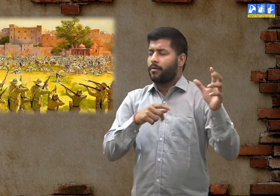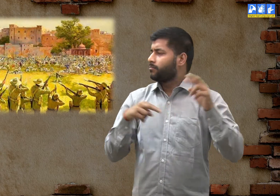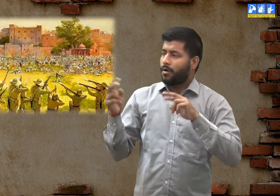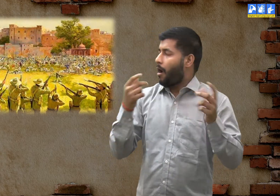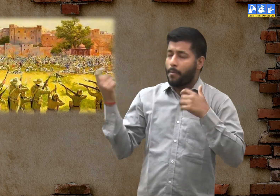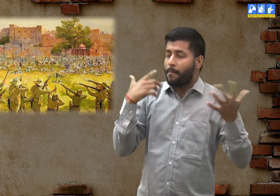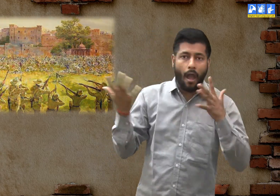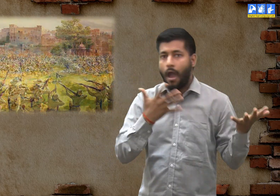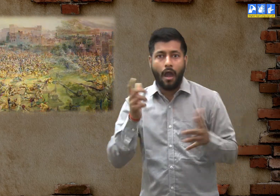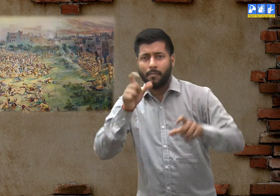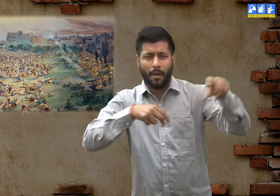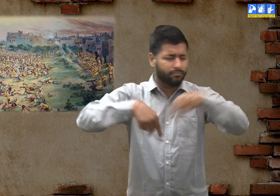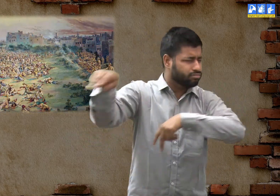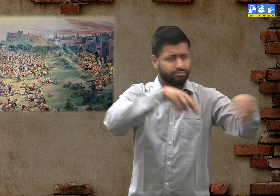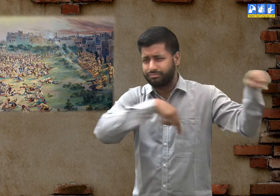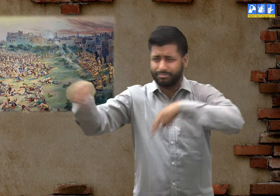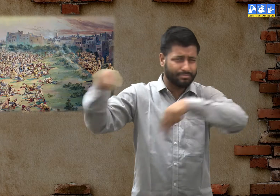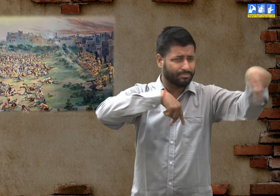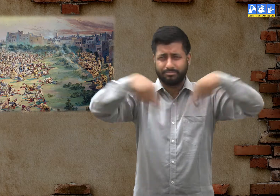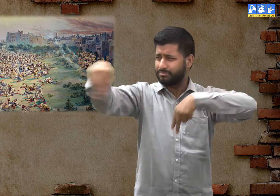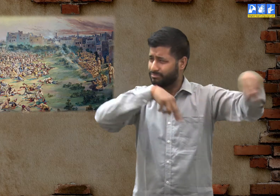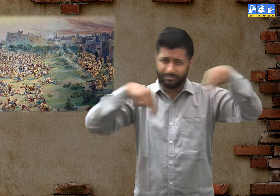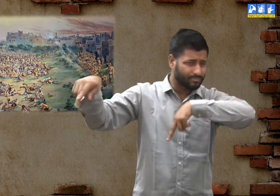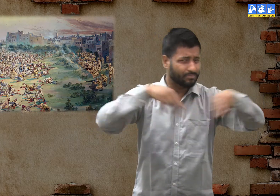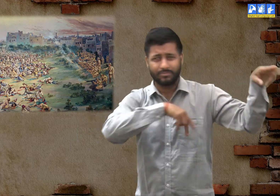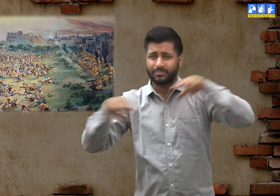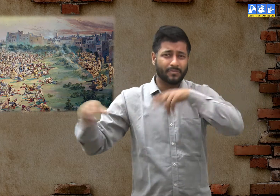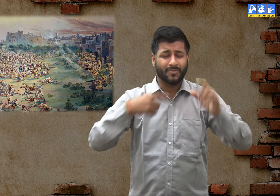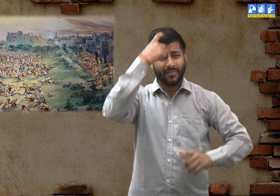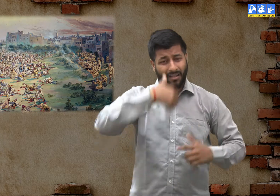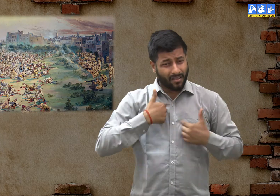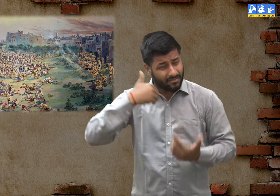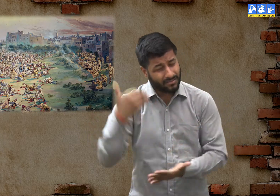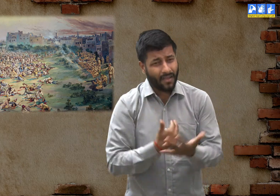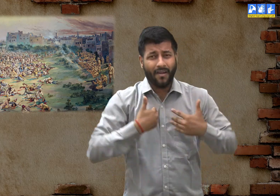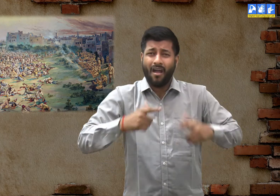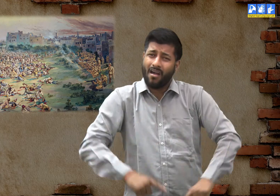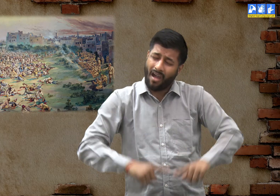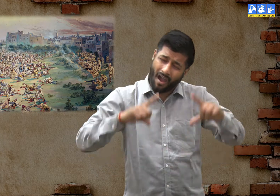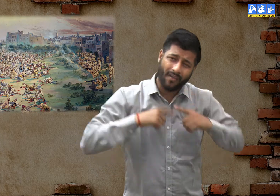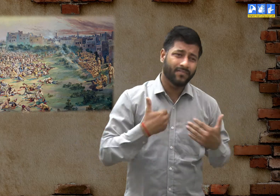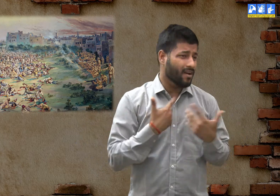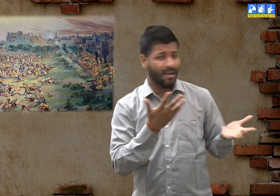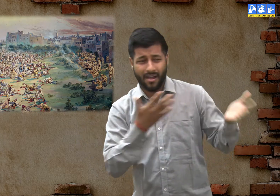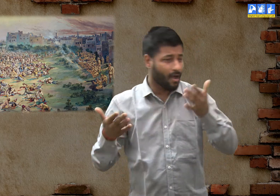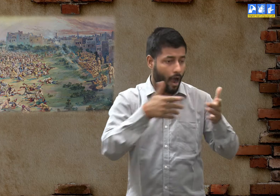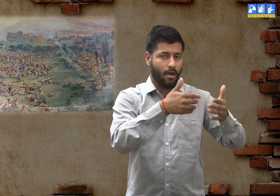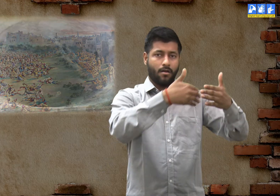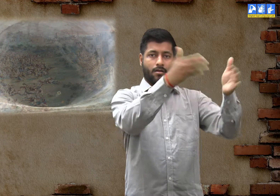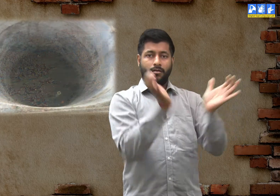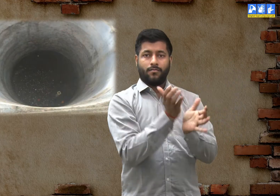With no means to escape people ran helter-skelter for their lives. To save themselves from the firing